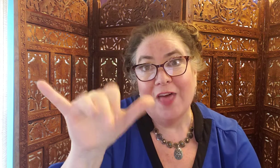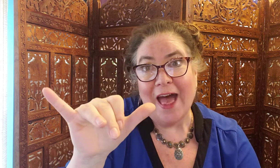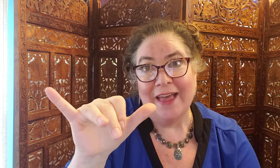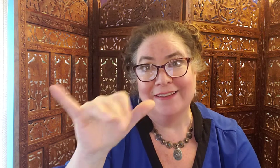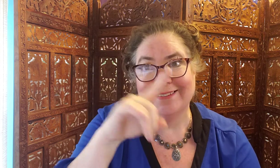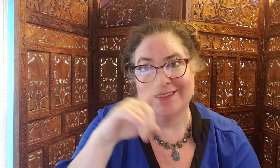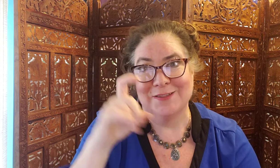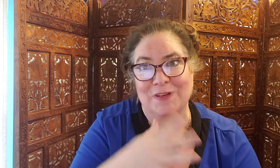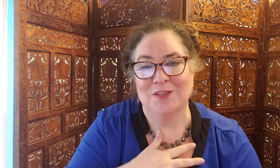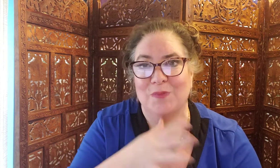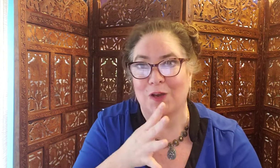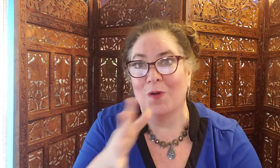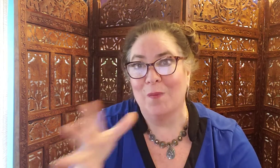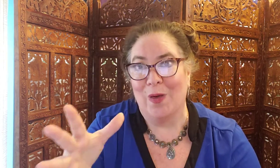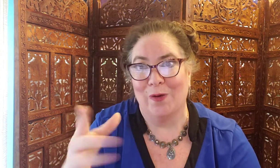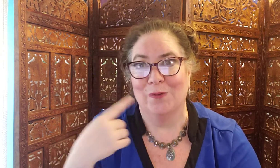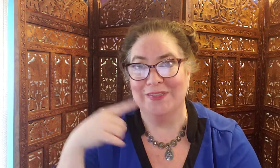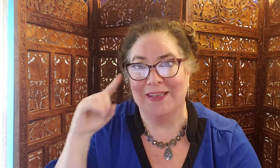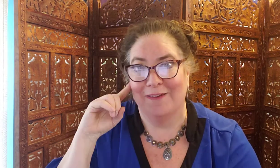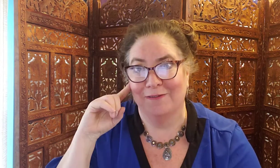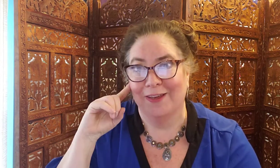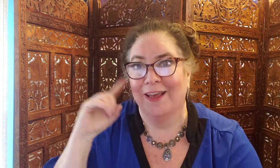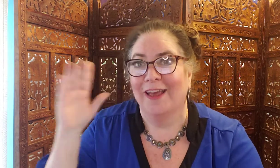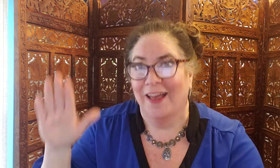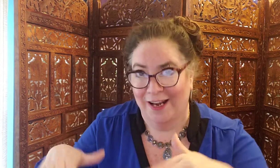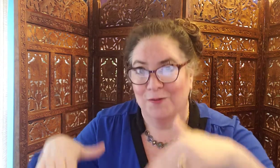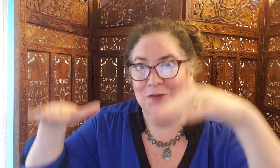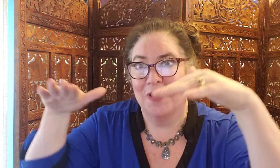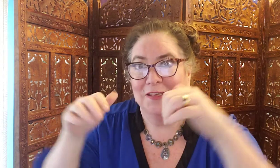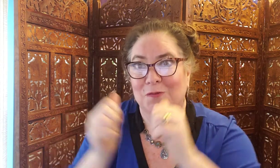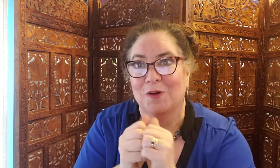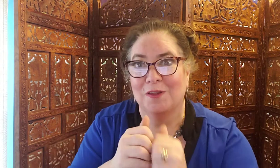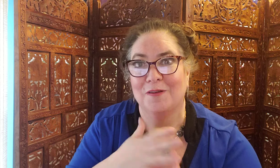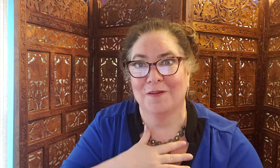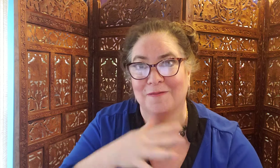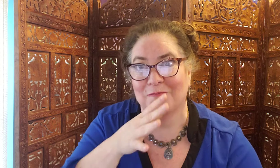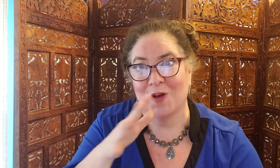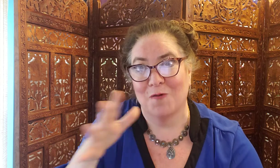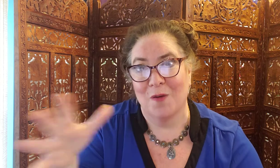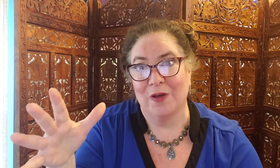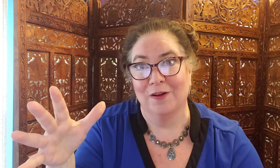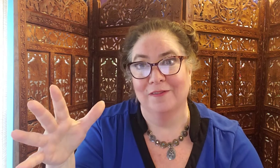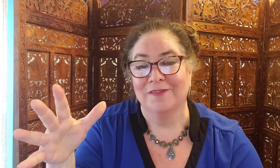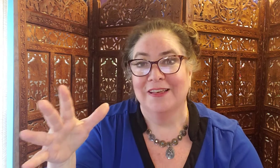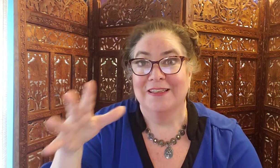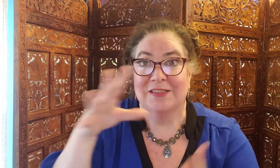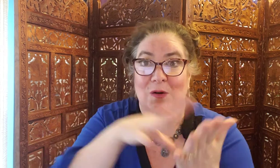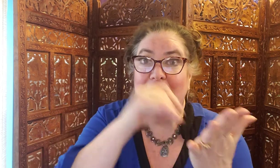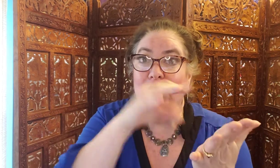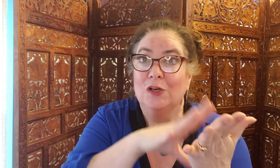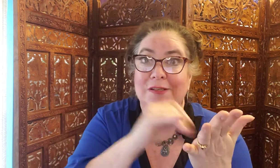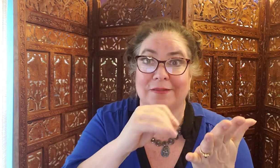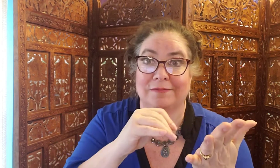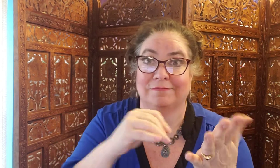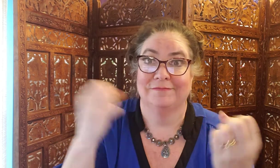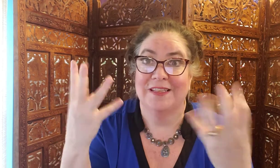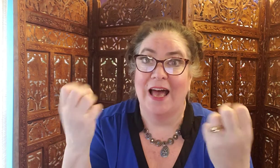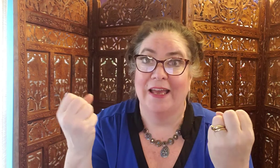that is because my grandmother was deaf and I was raised with my grandmother. I learned Sign